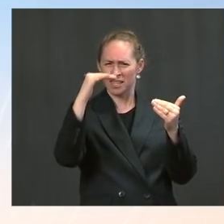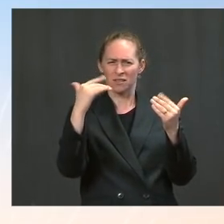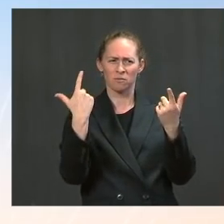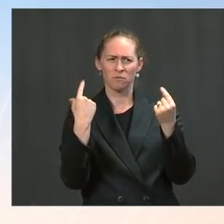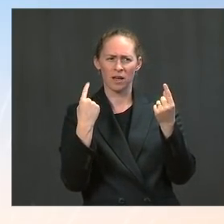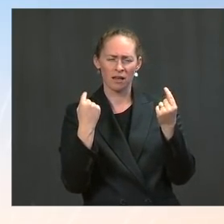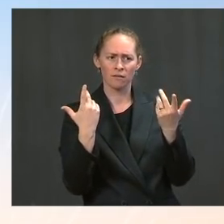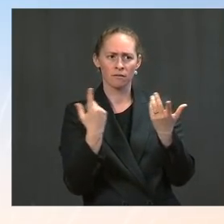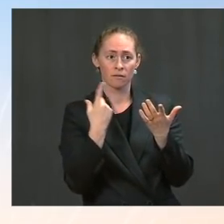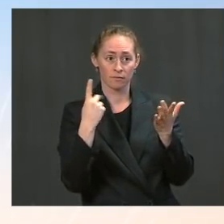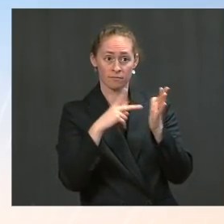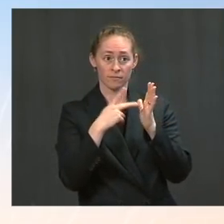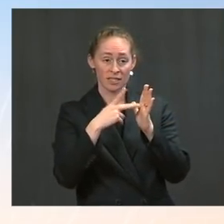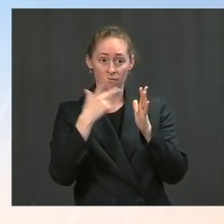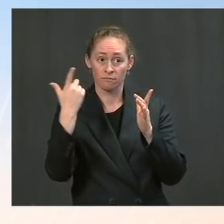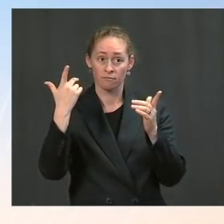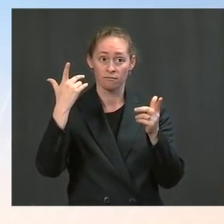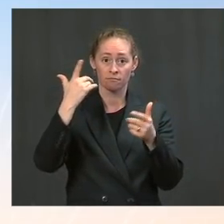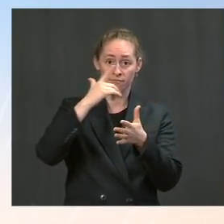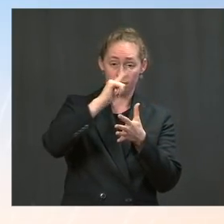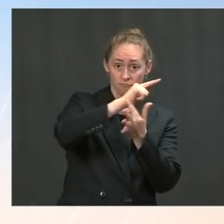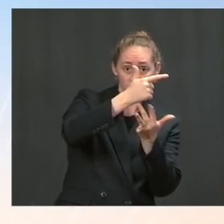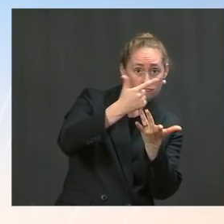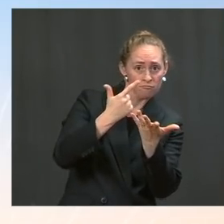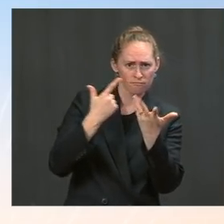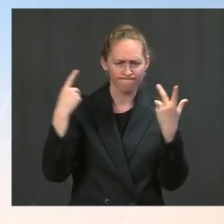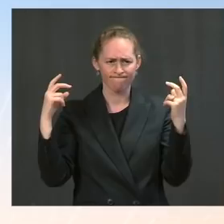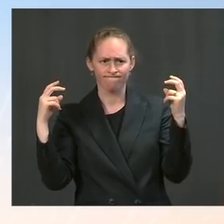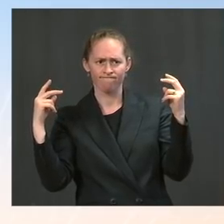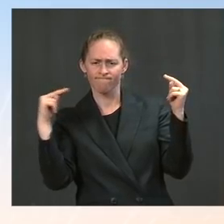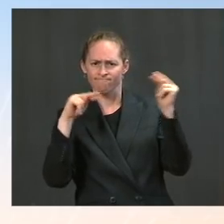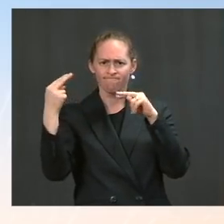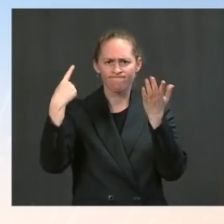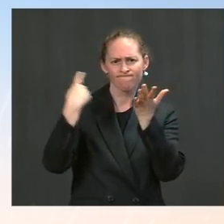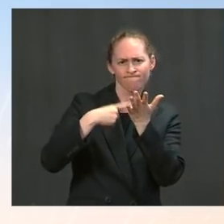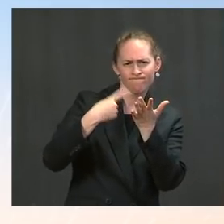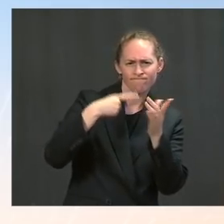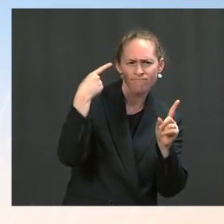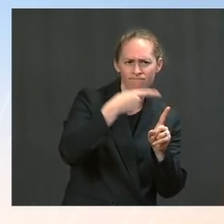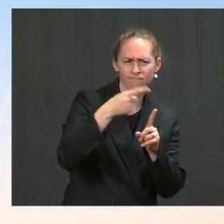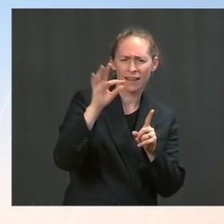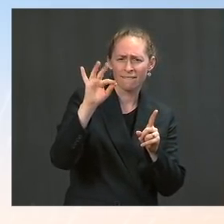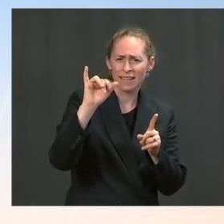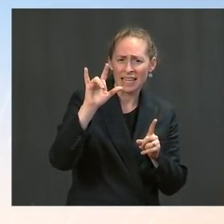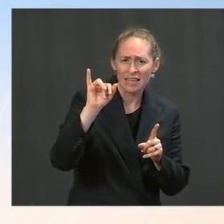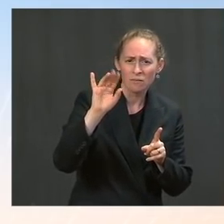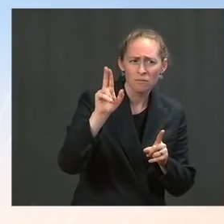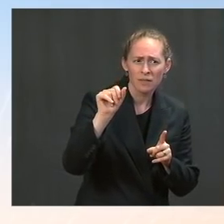That's my first -- my first question. And even though you also said that there isn't a plan right now for the President